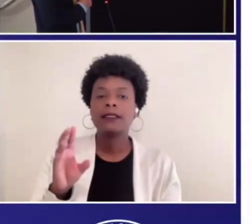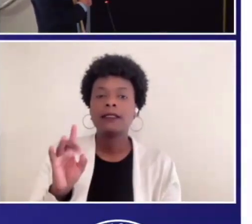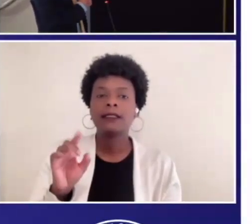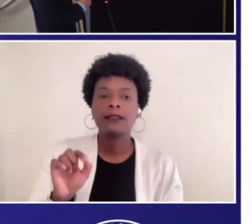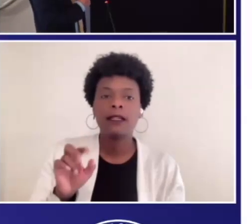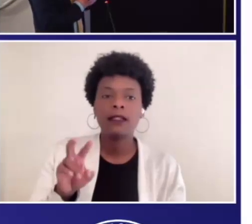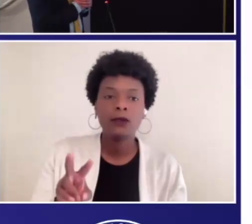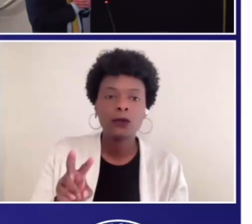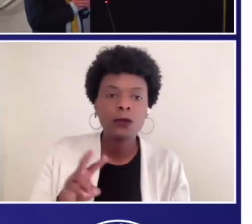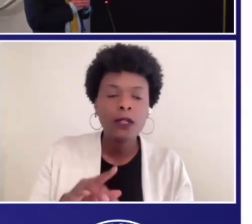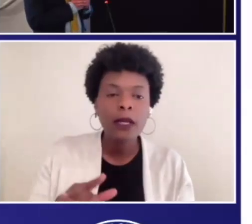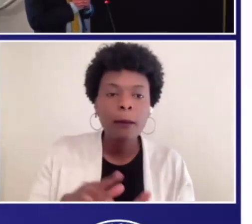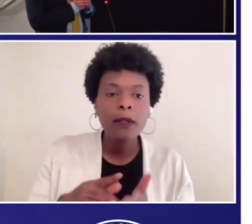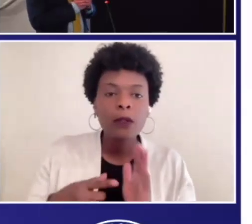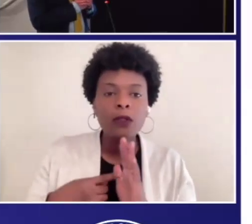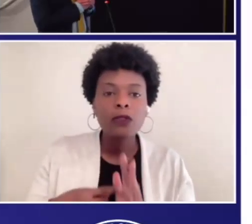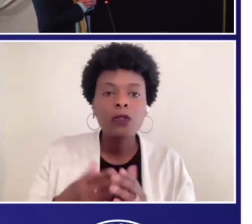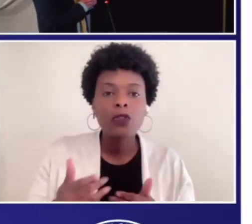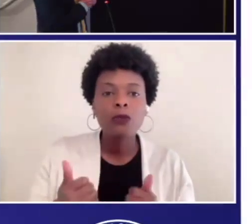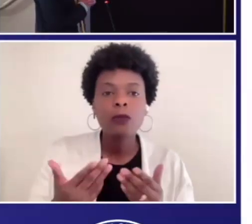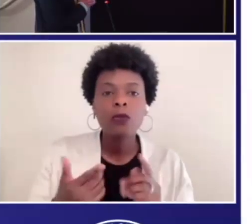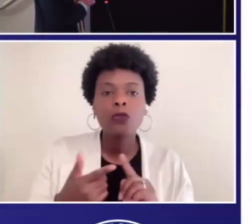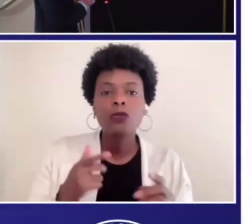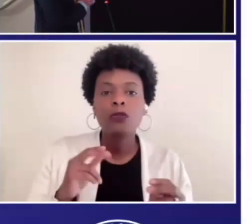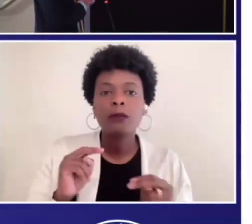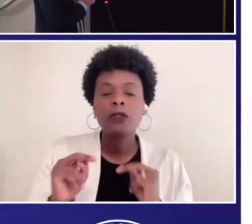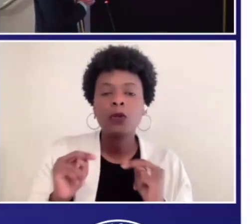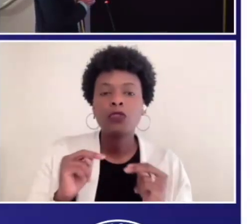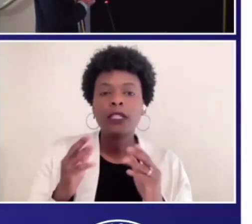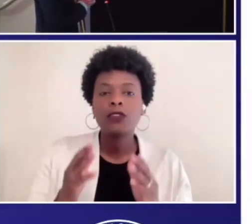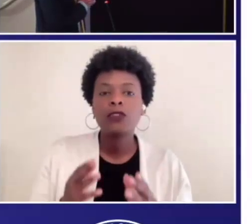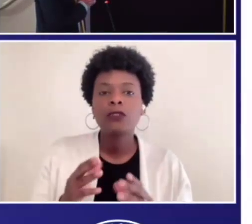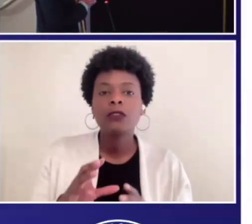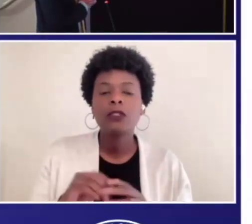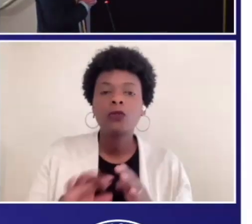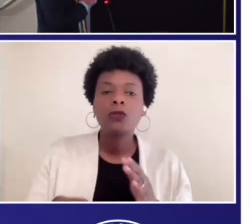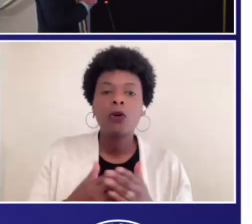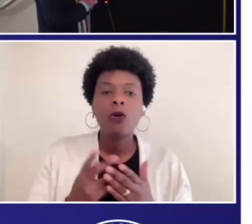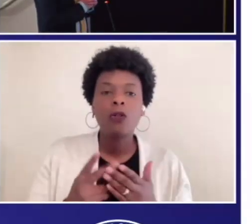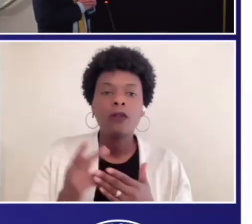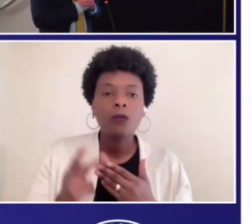The middle slide shows the proposal from the negotiators, which includes all of the programs that fall into one of the